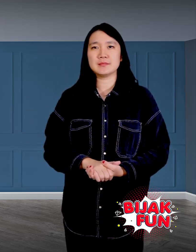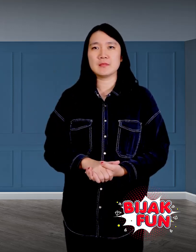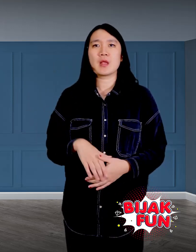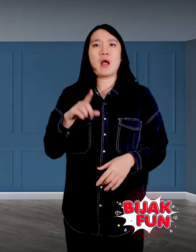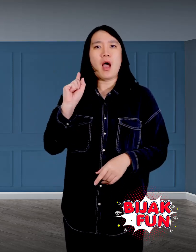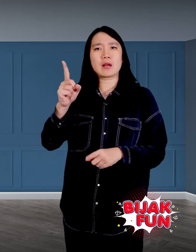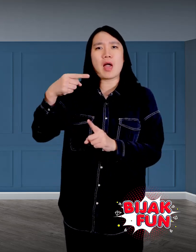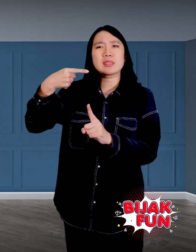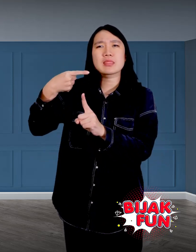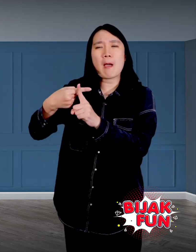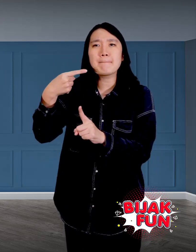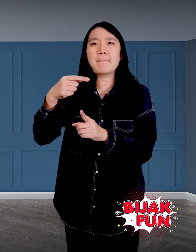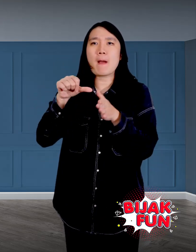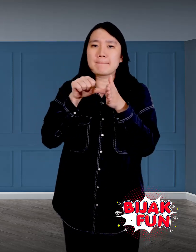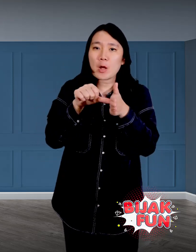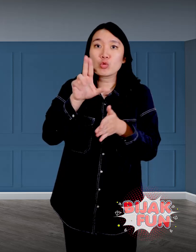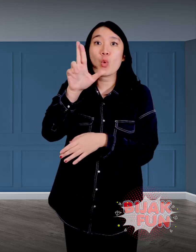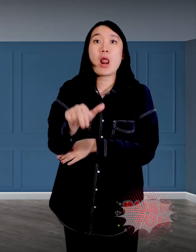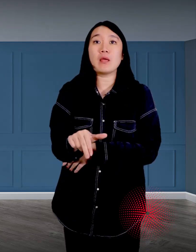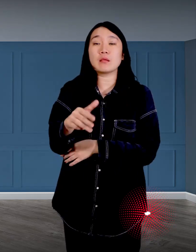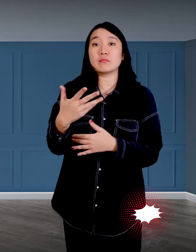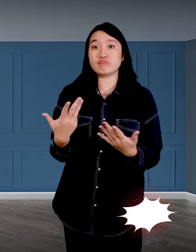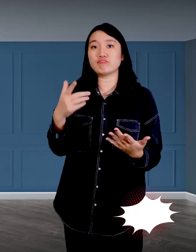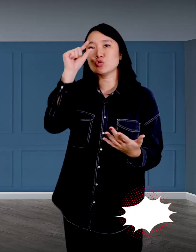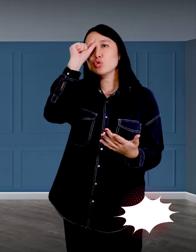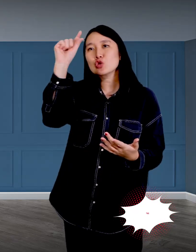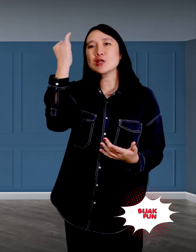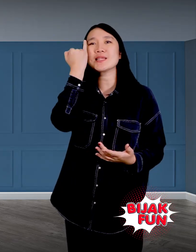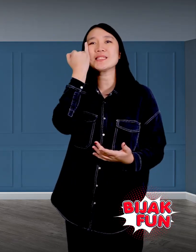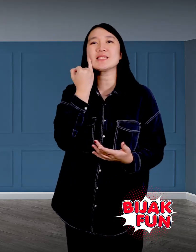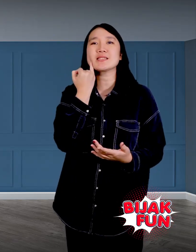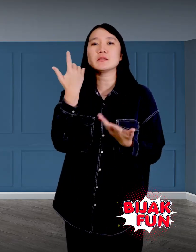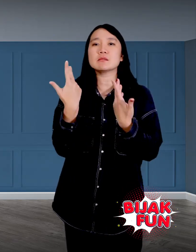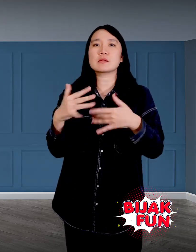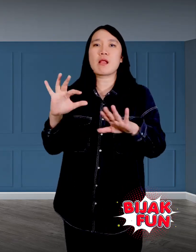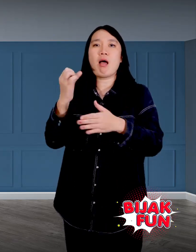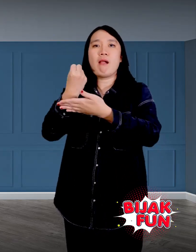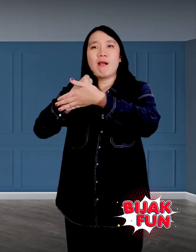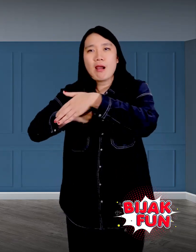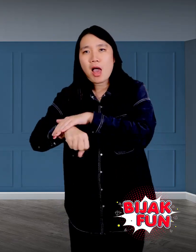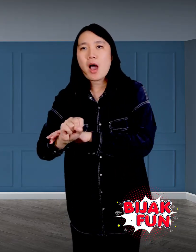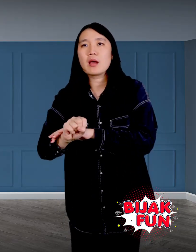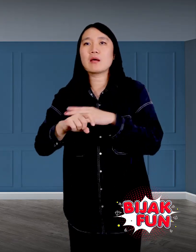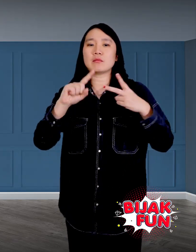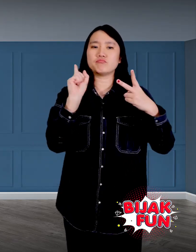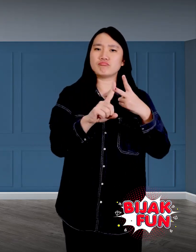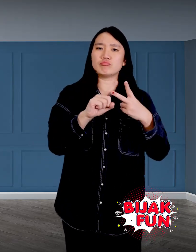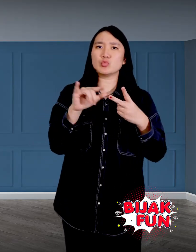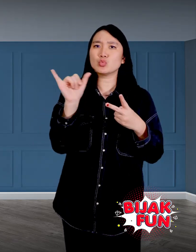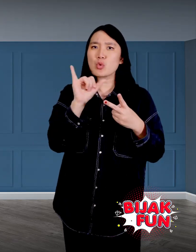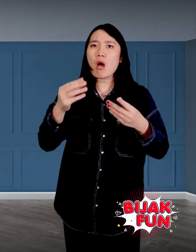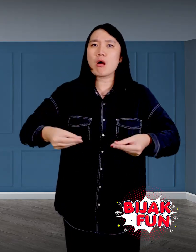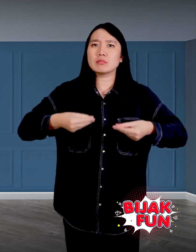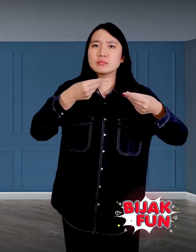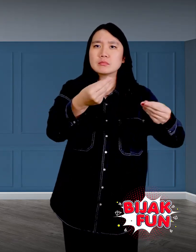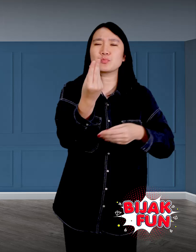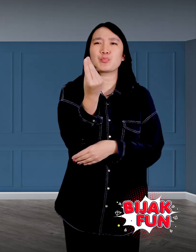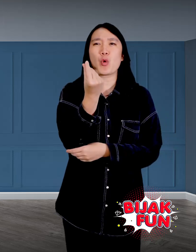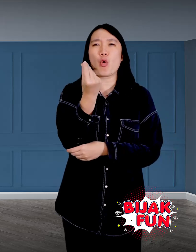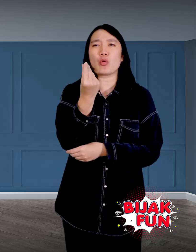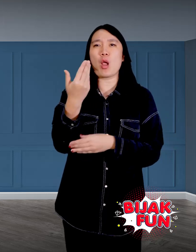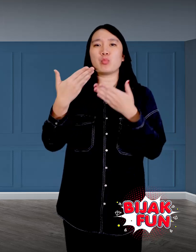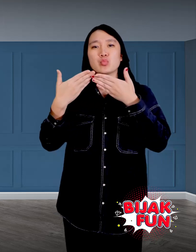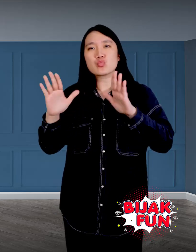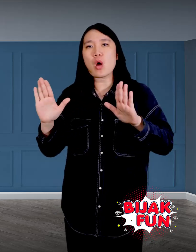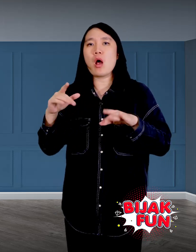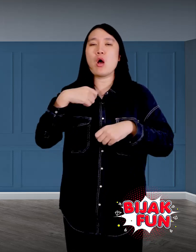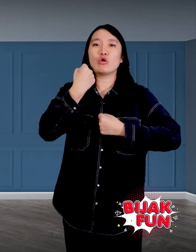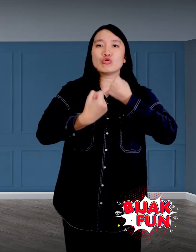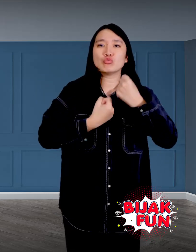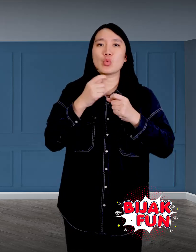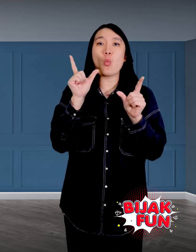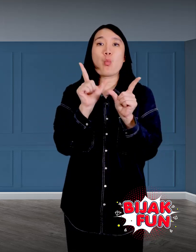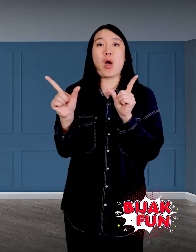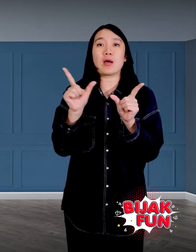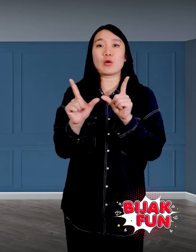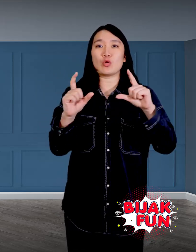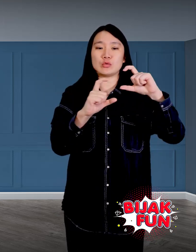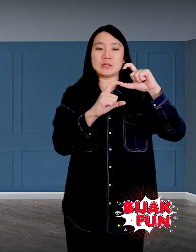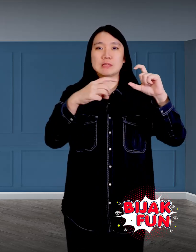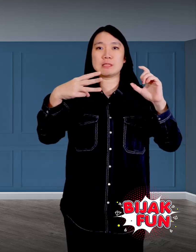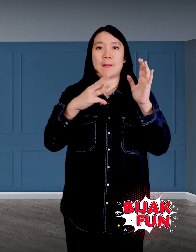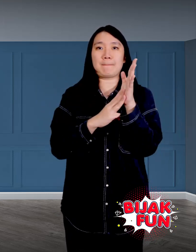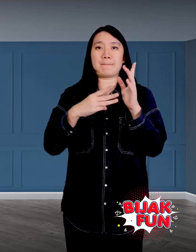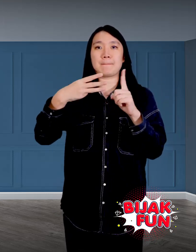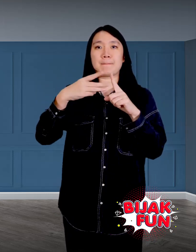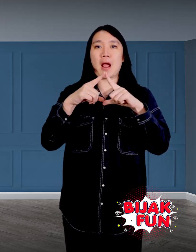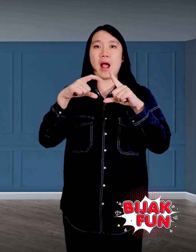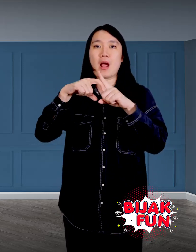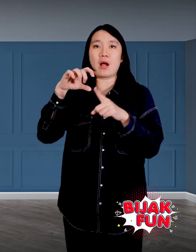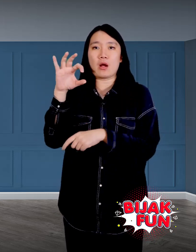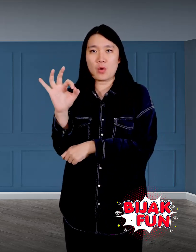Plus there is more help for the wife after birth, also given capital to open a basic food stall.